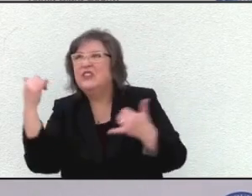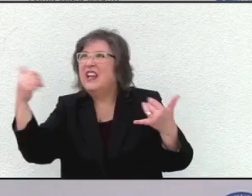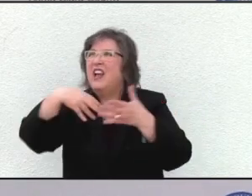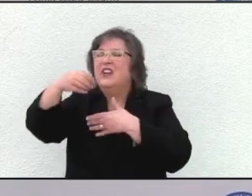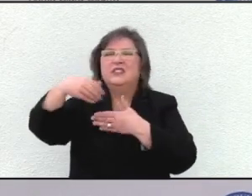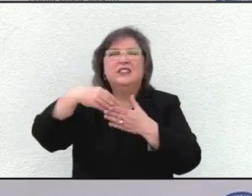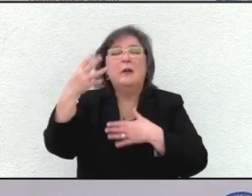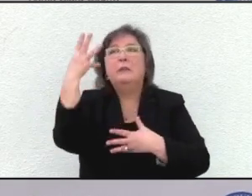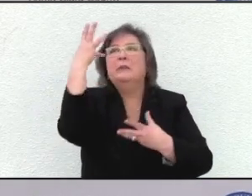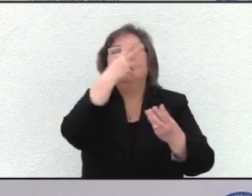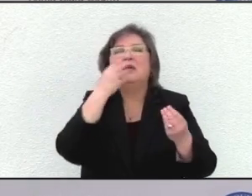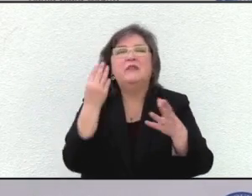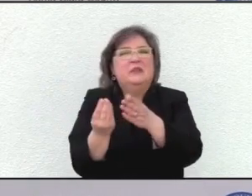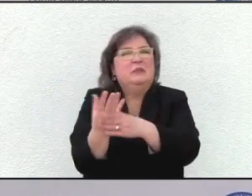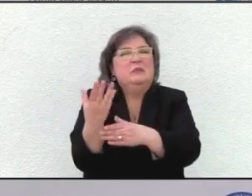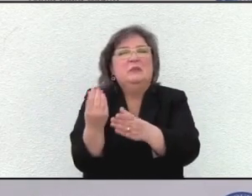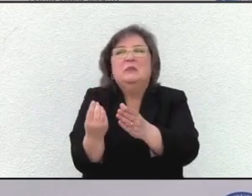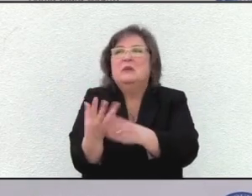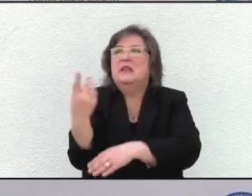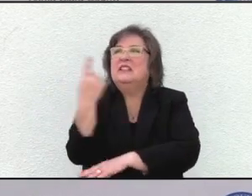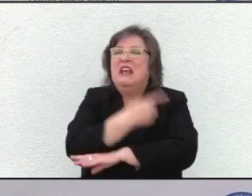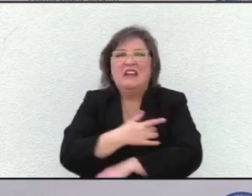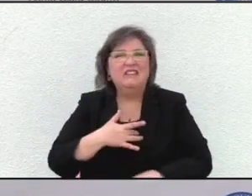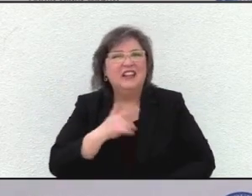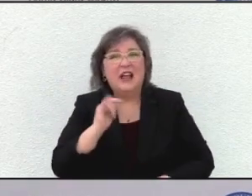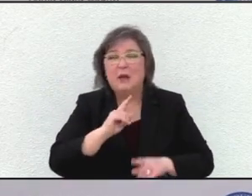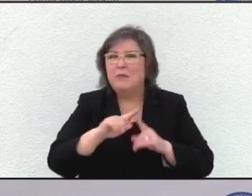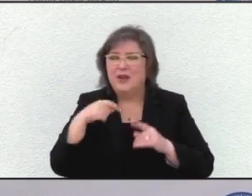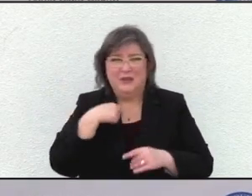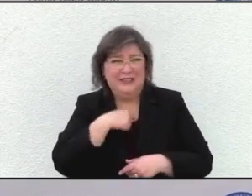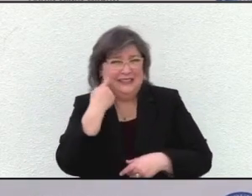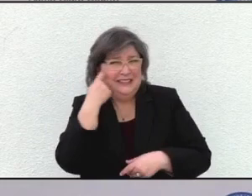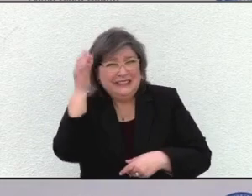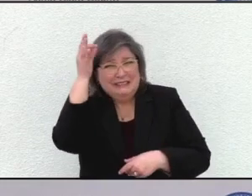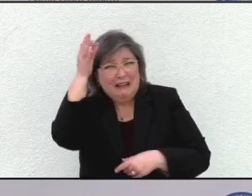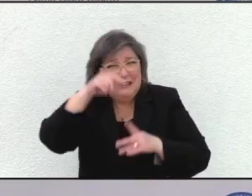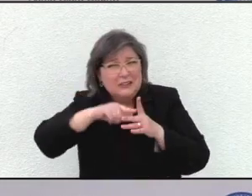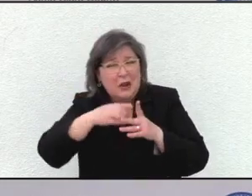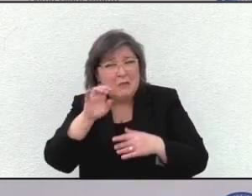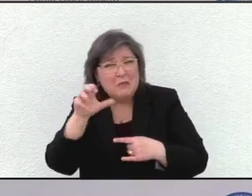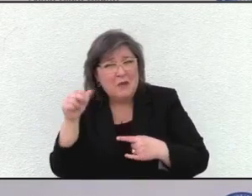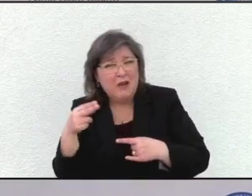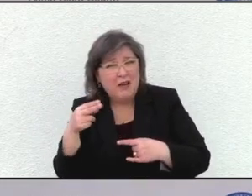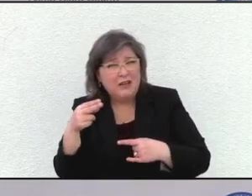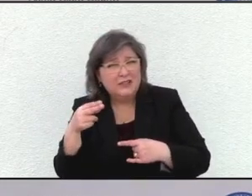we are just barely into March, and we all remember what last March felt like. It may